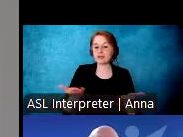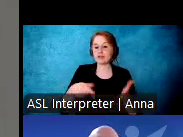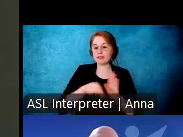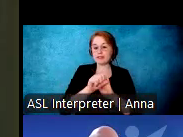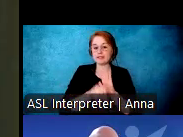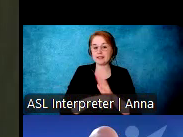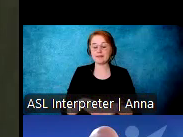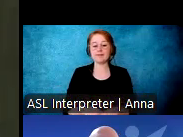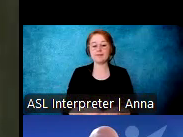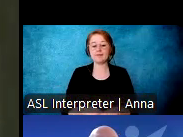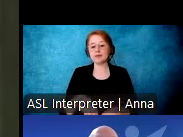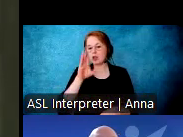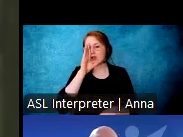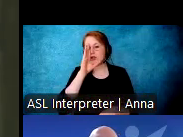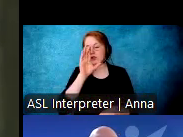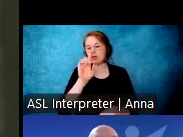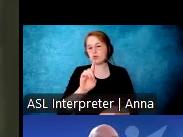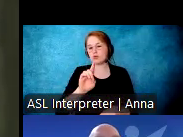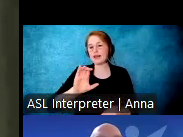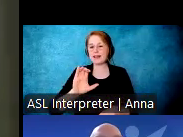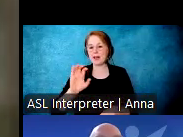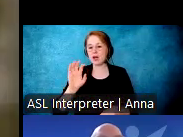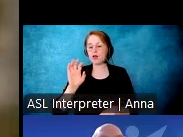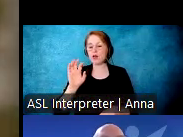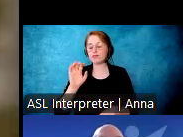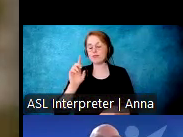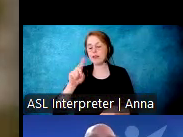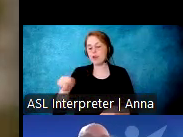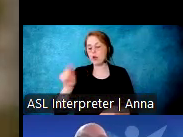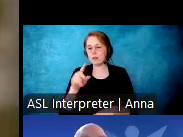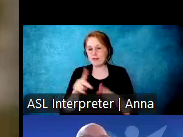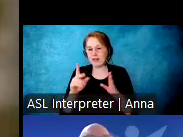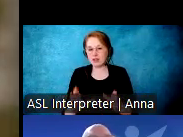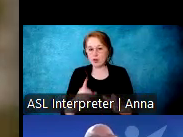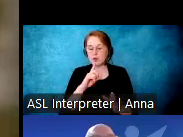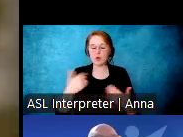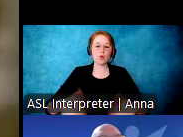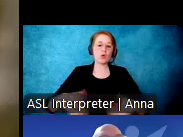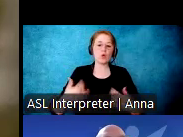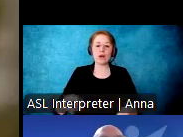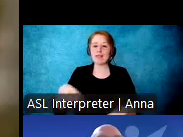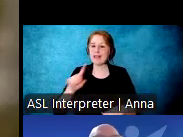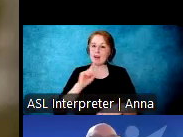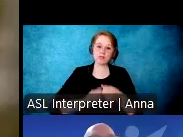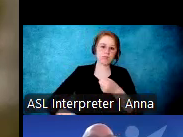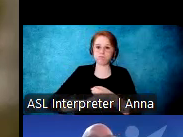Direct care workforce professionals are so important in our state because they are the backbone of what is supporting our